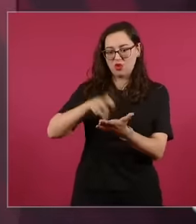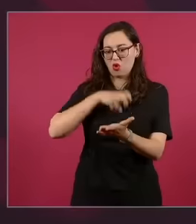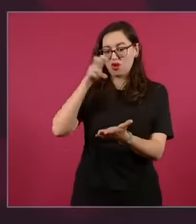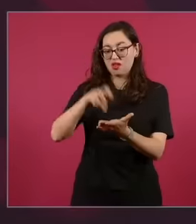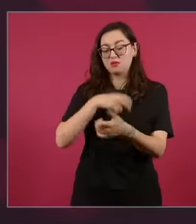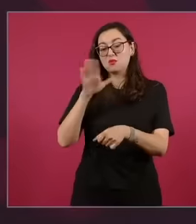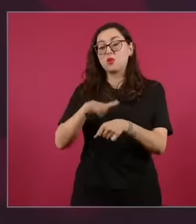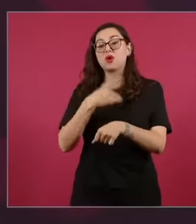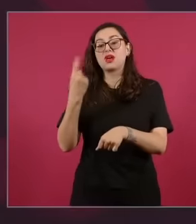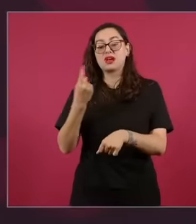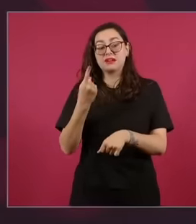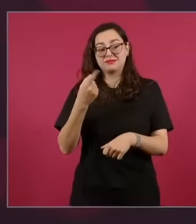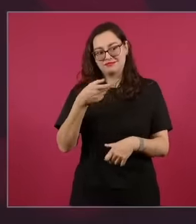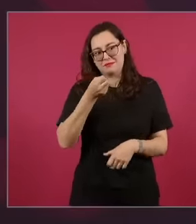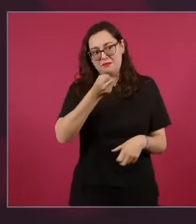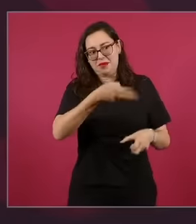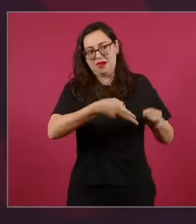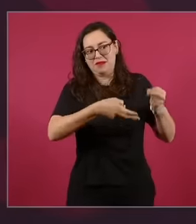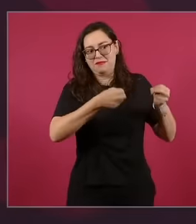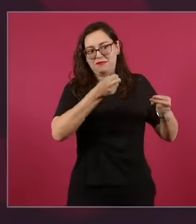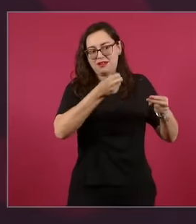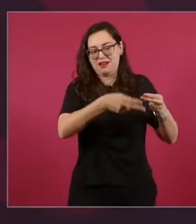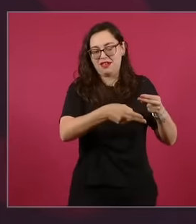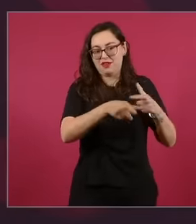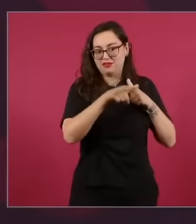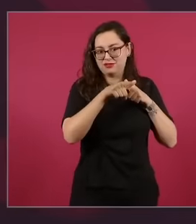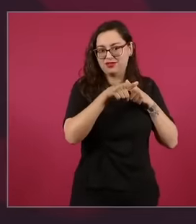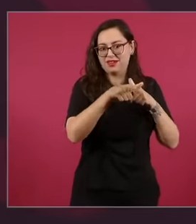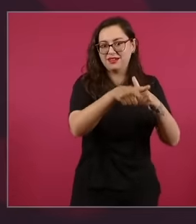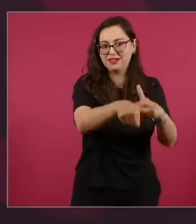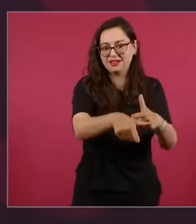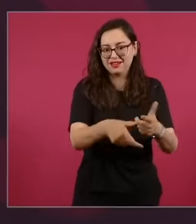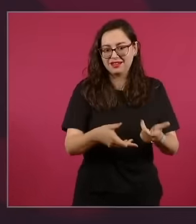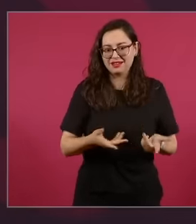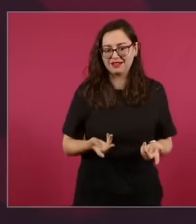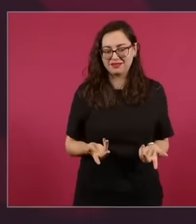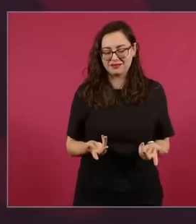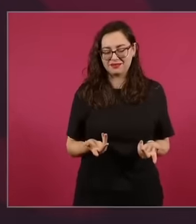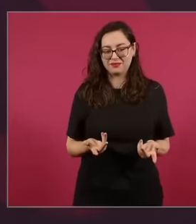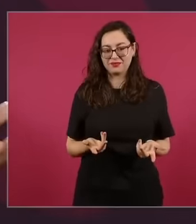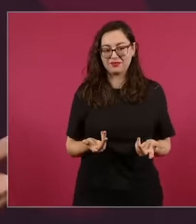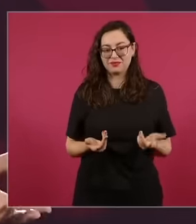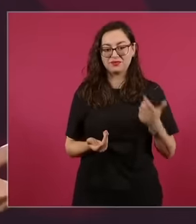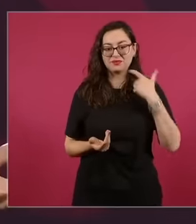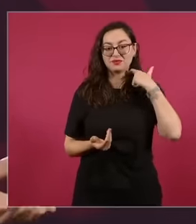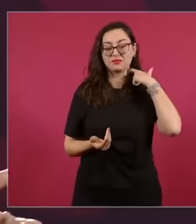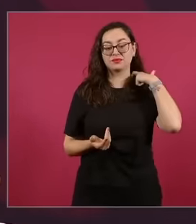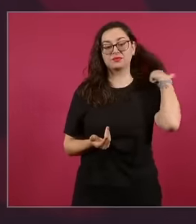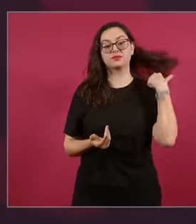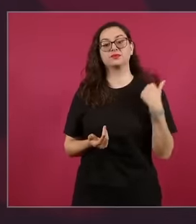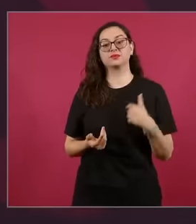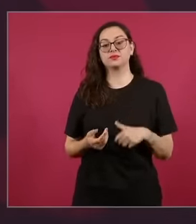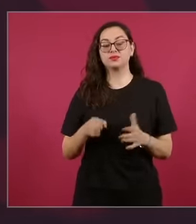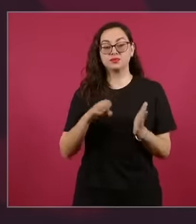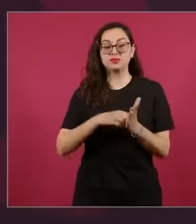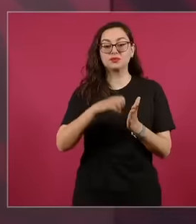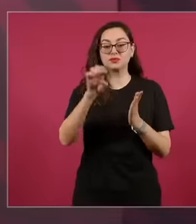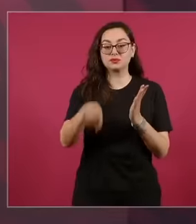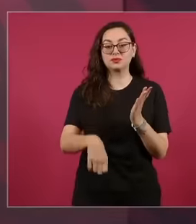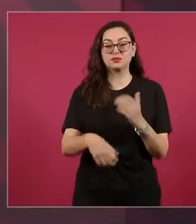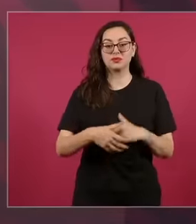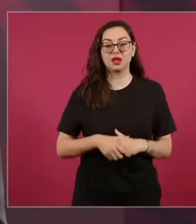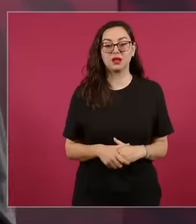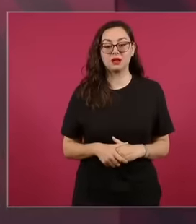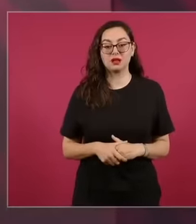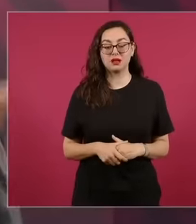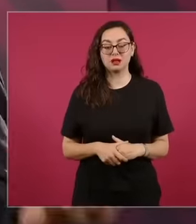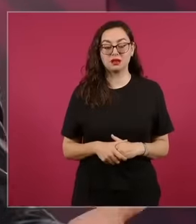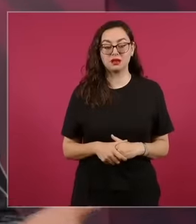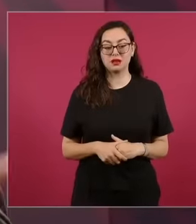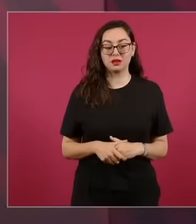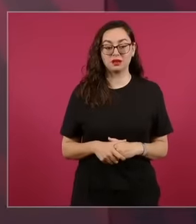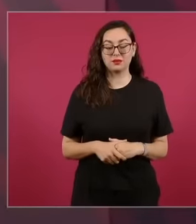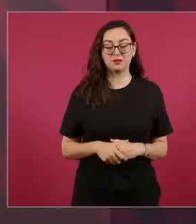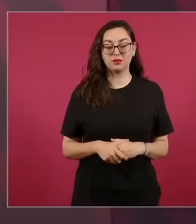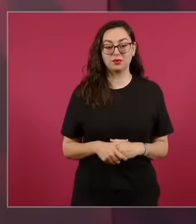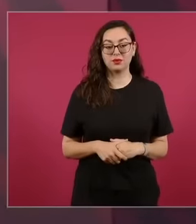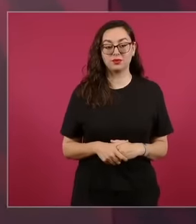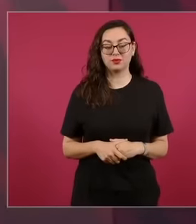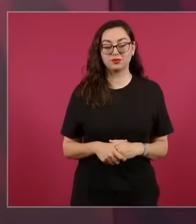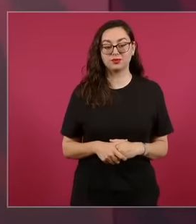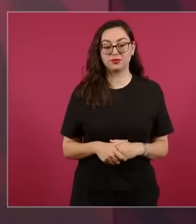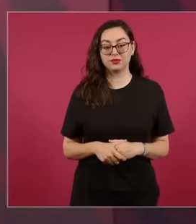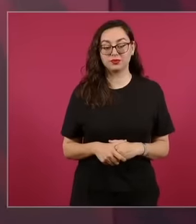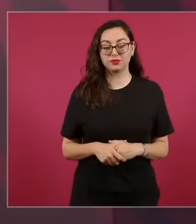eh For example eh that it does not change